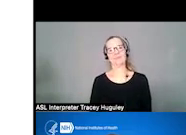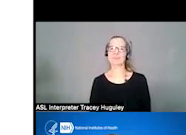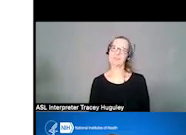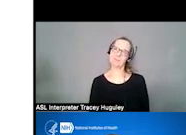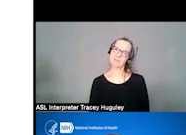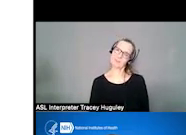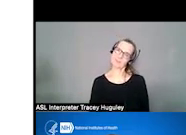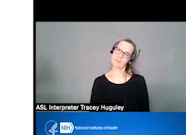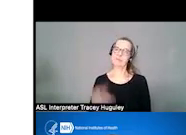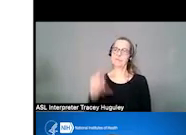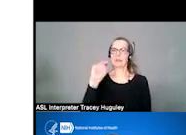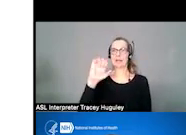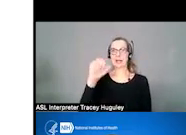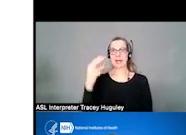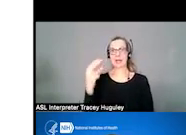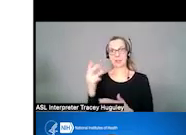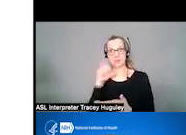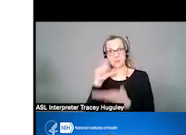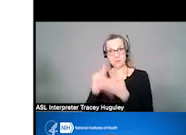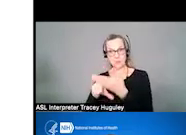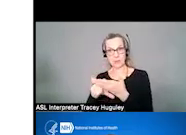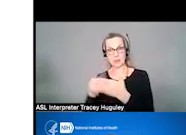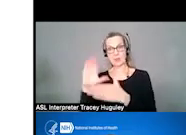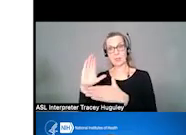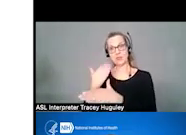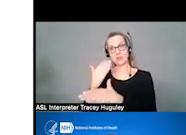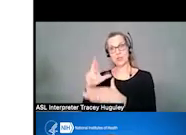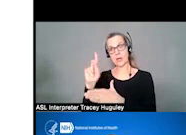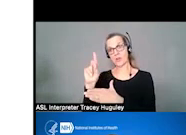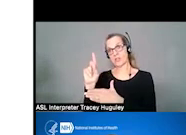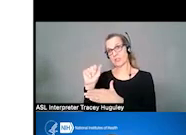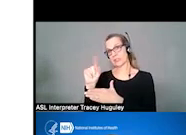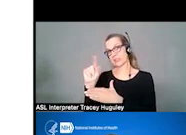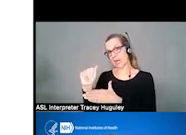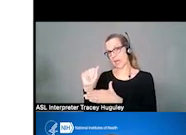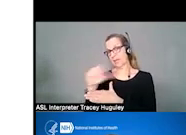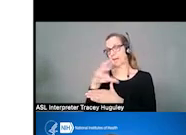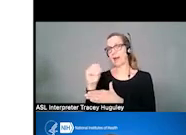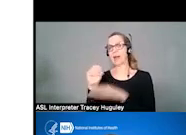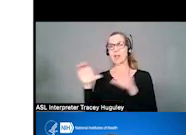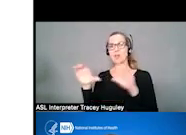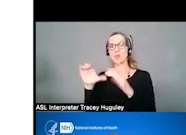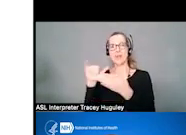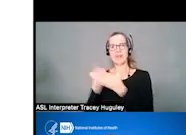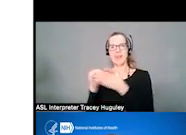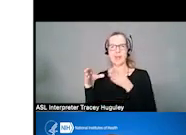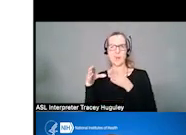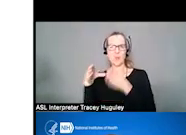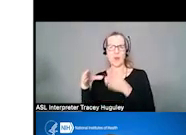NIH does recognize that sharing data and especially doing so in a way that makes those data useful